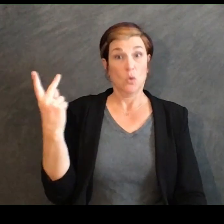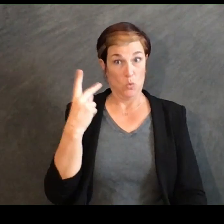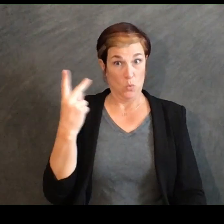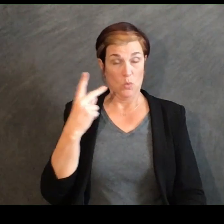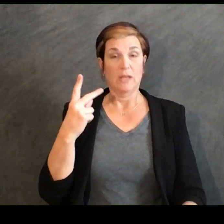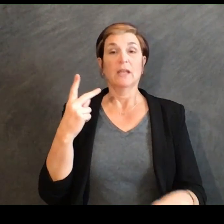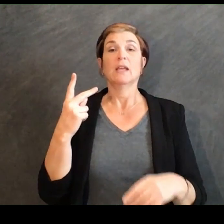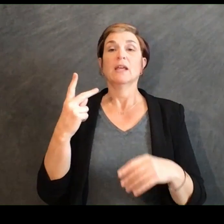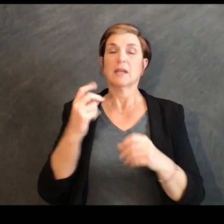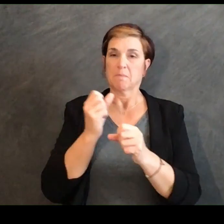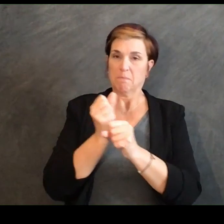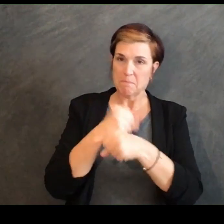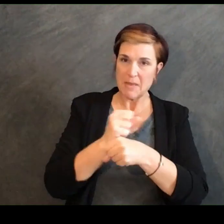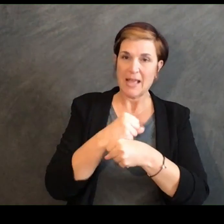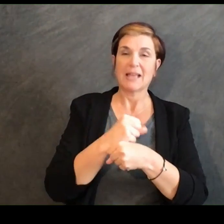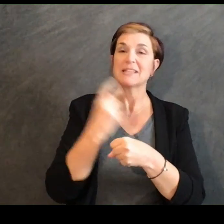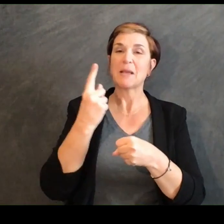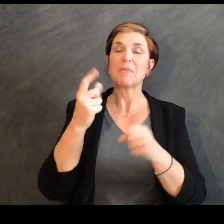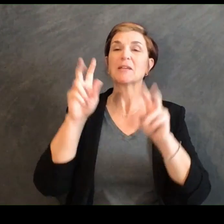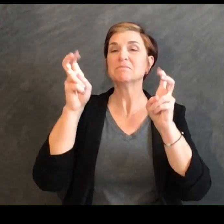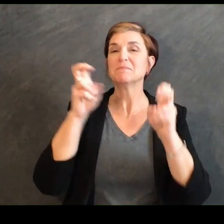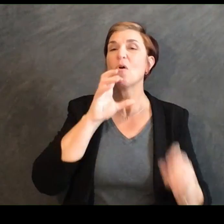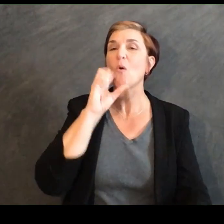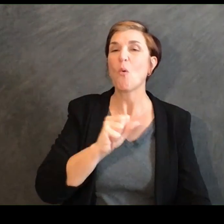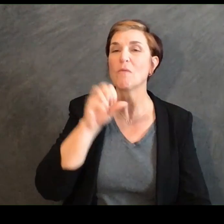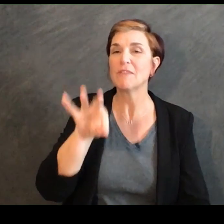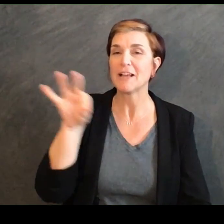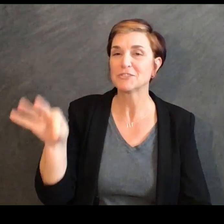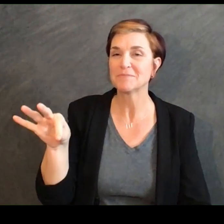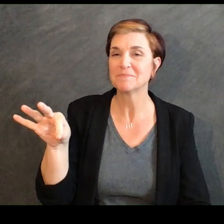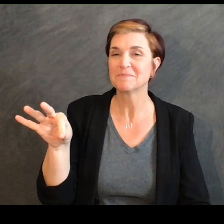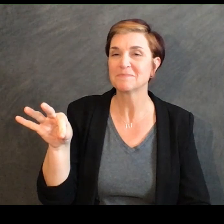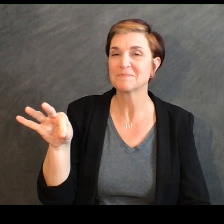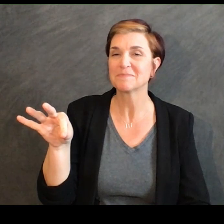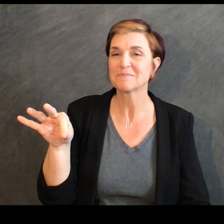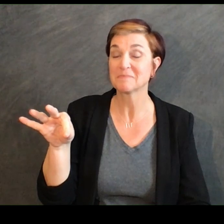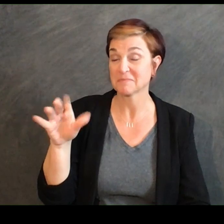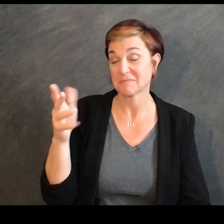fashioned somewhat obsolete certainly obsolete when it comes to the kind of